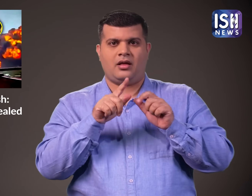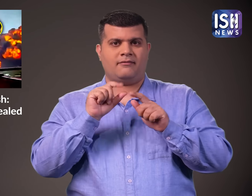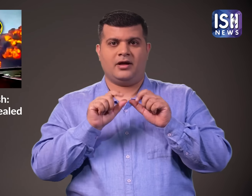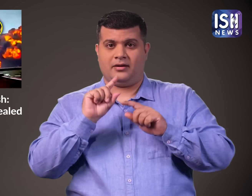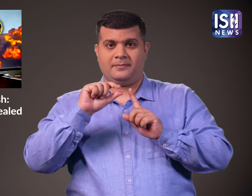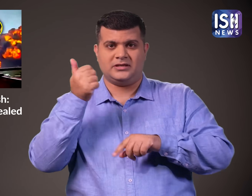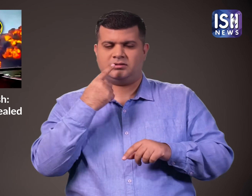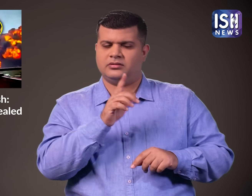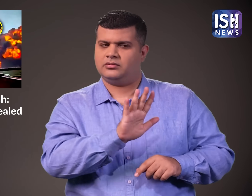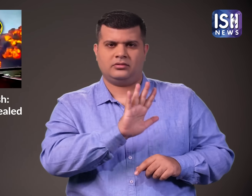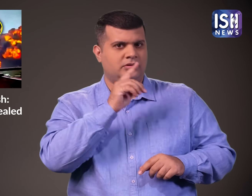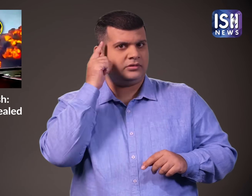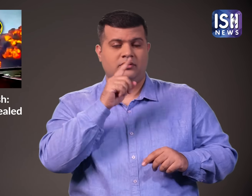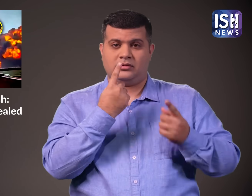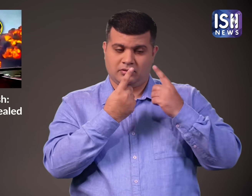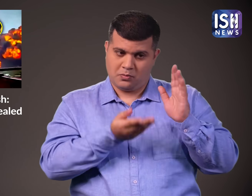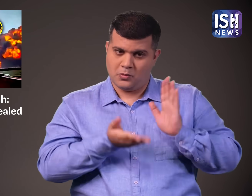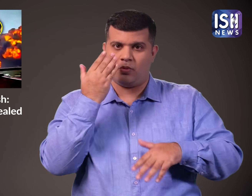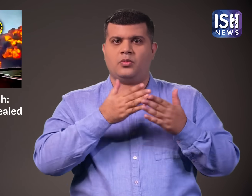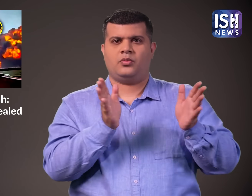ALPA's President said more investigation is needed.